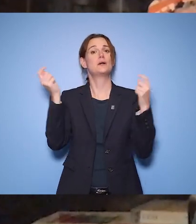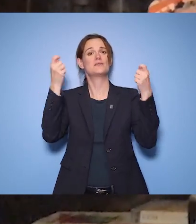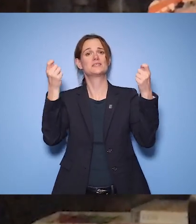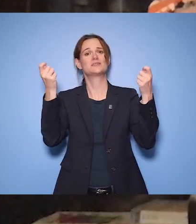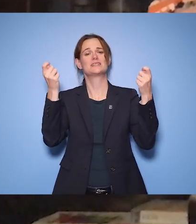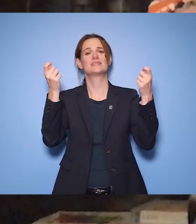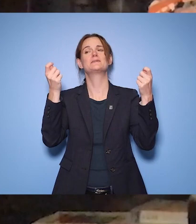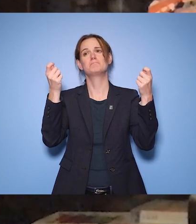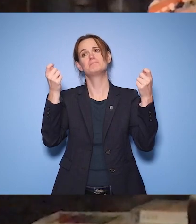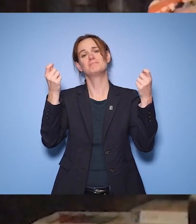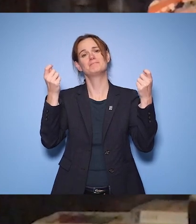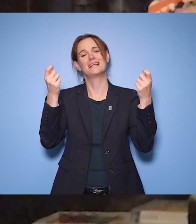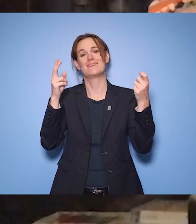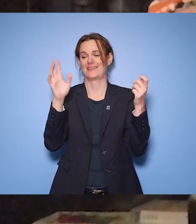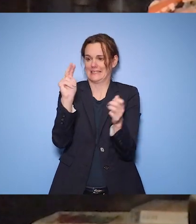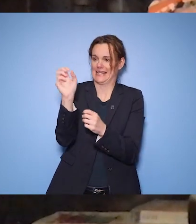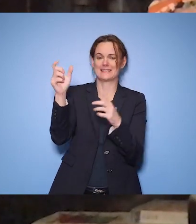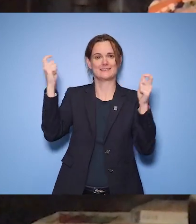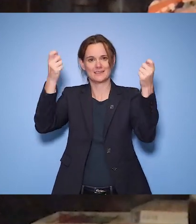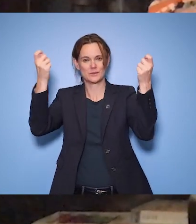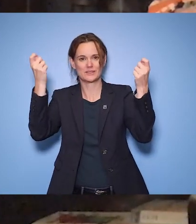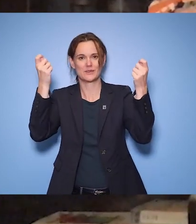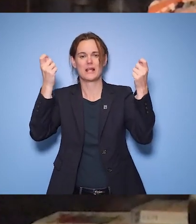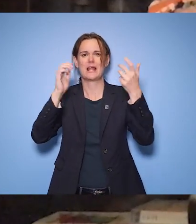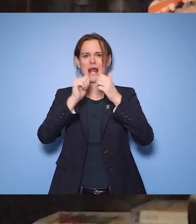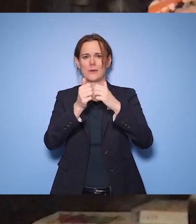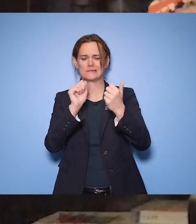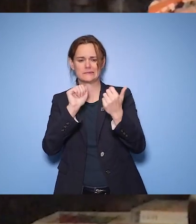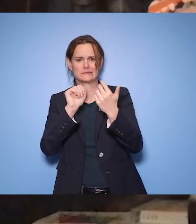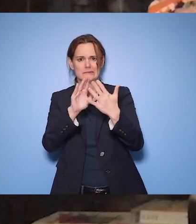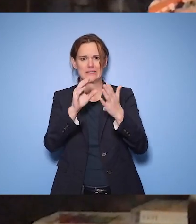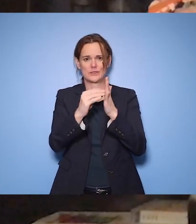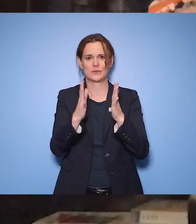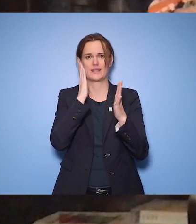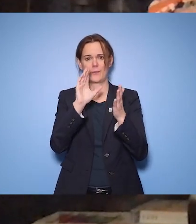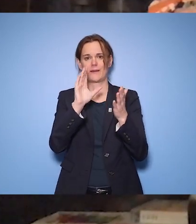celebrates NSCC's own journey and growth in its approach to educating the workforce of